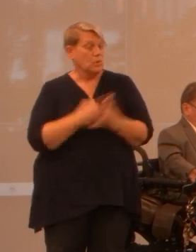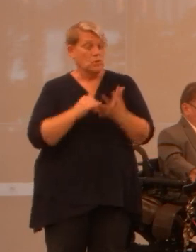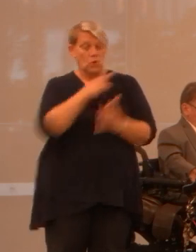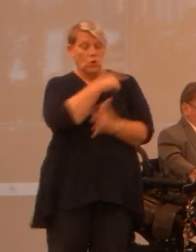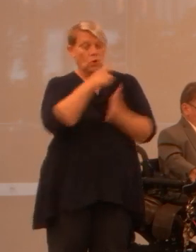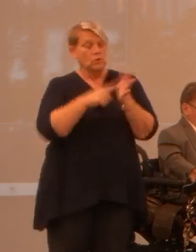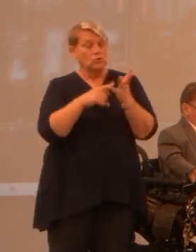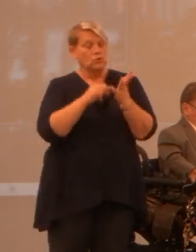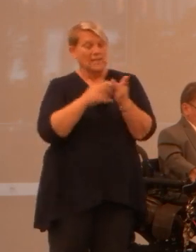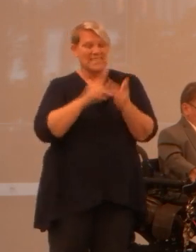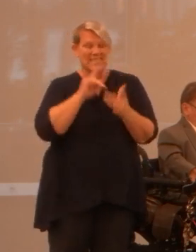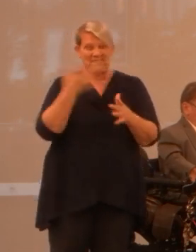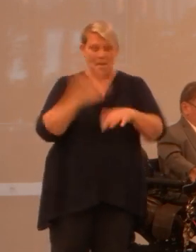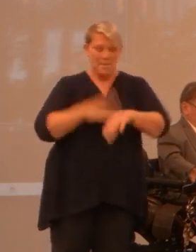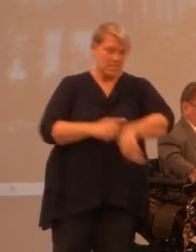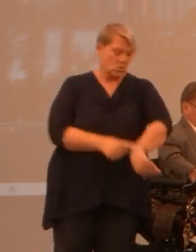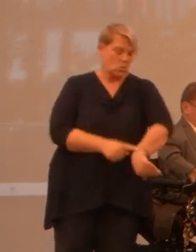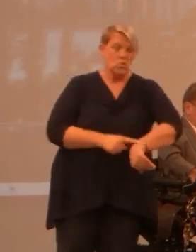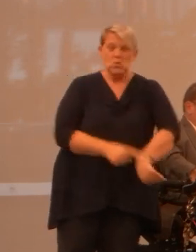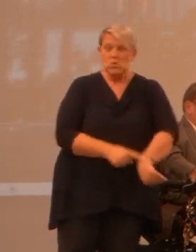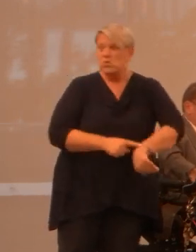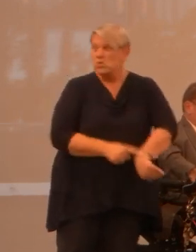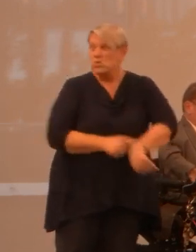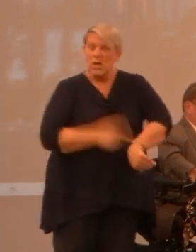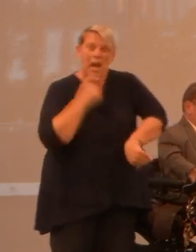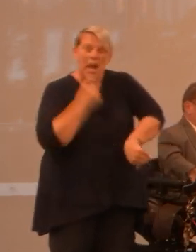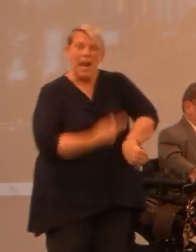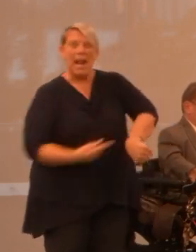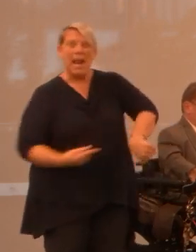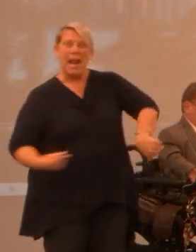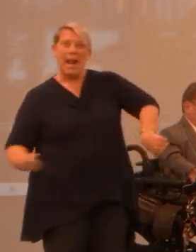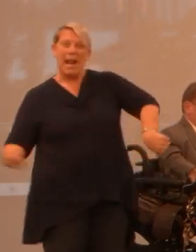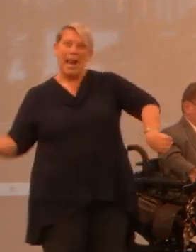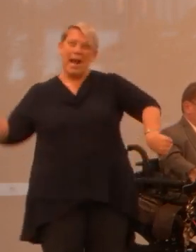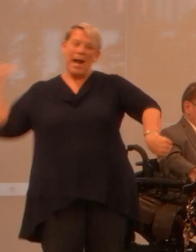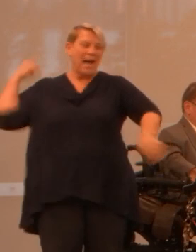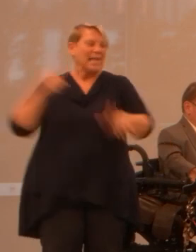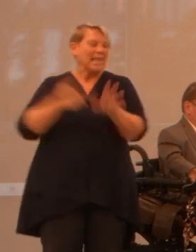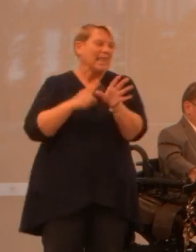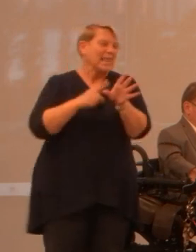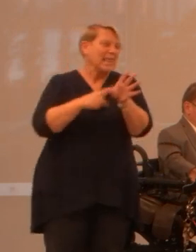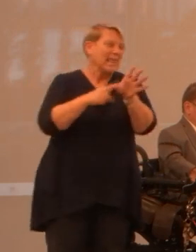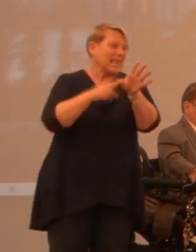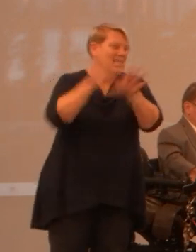give me five minutes to tell a 100,000+ year history of this country. So hopefully